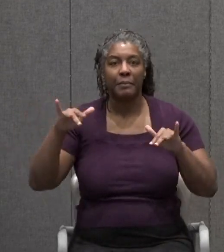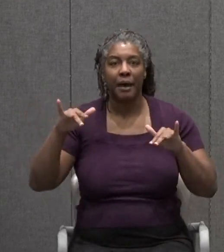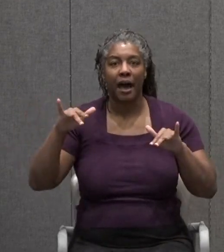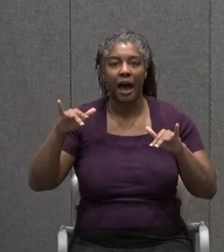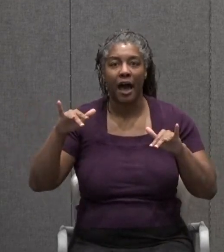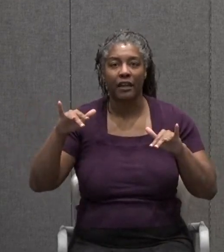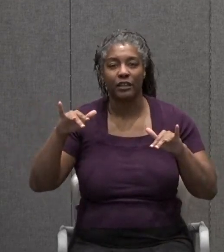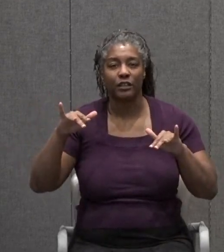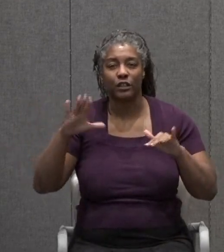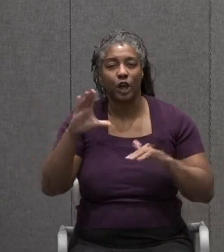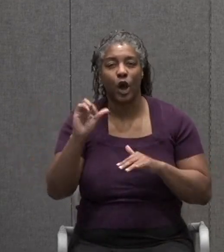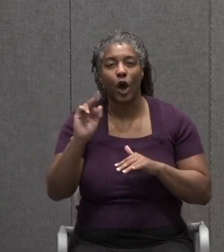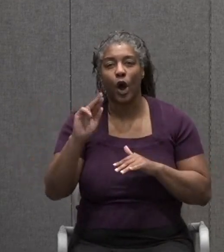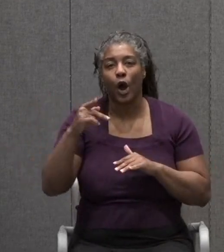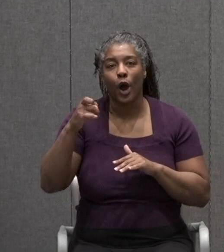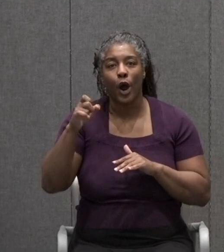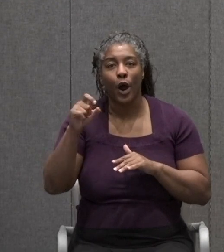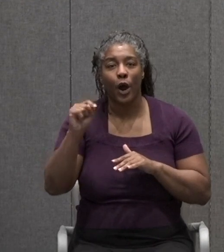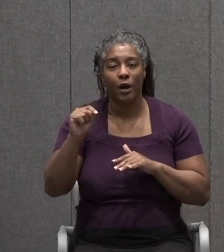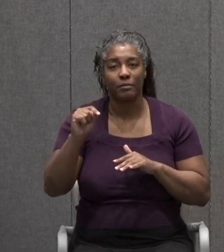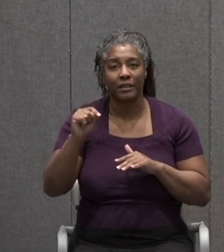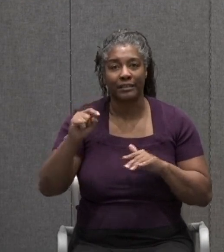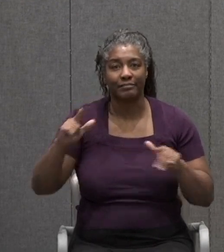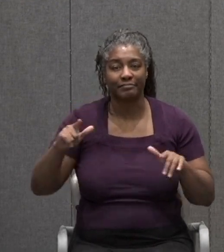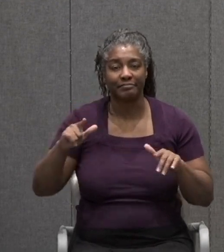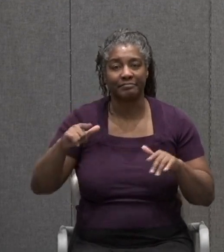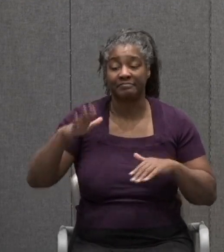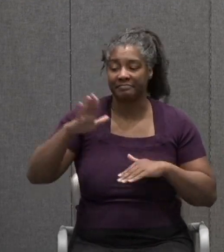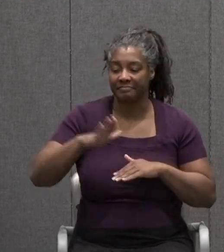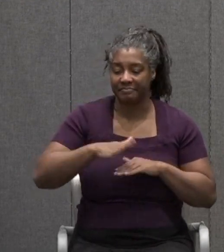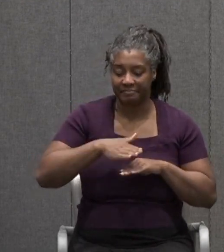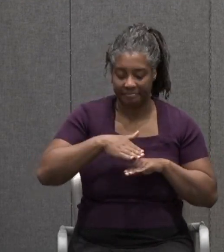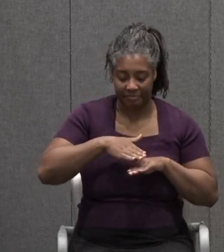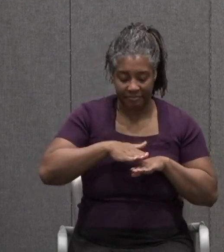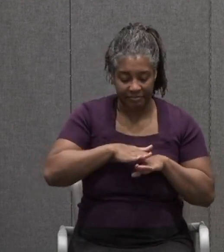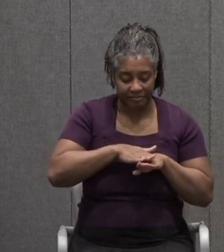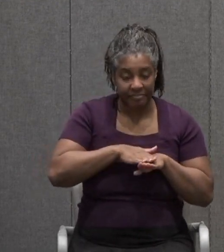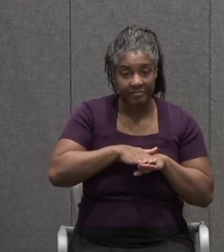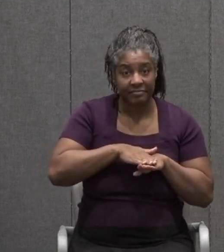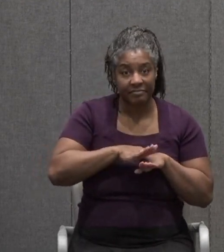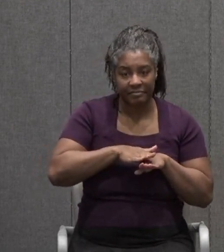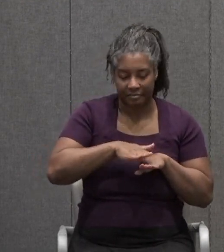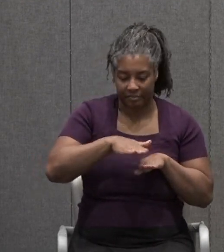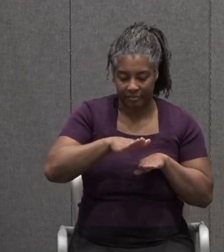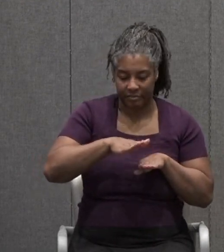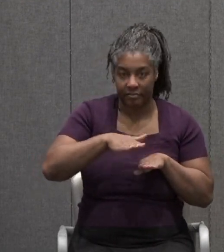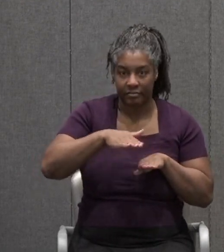Can you feel yourself getting just more relaxed, almost like your light and being lifted up